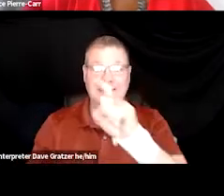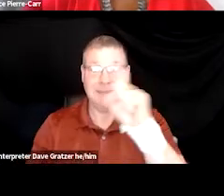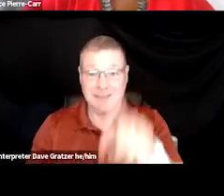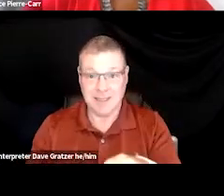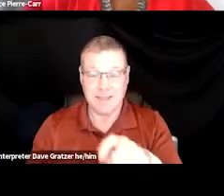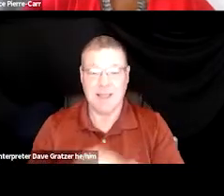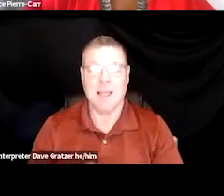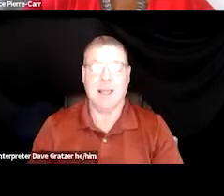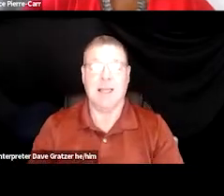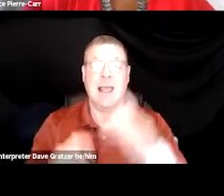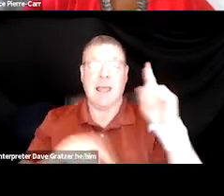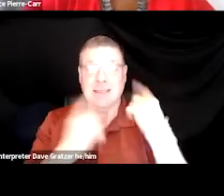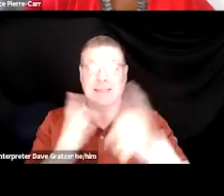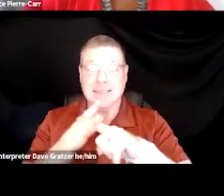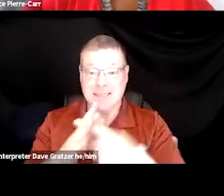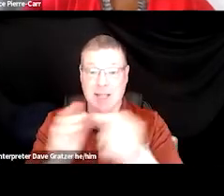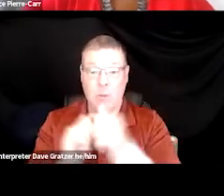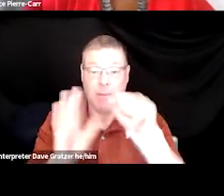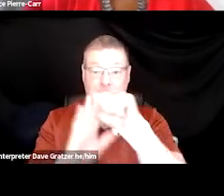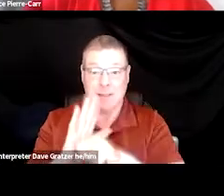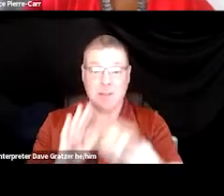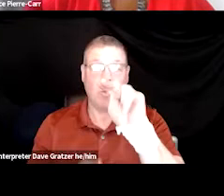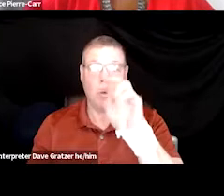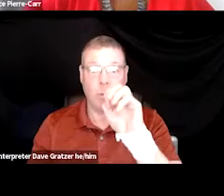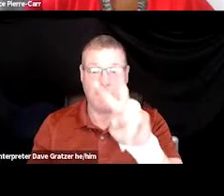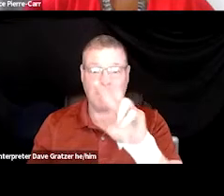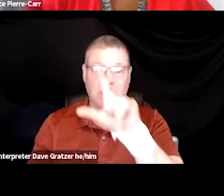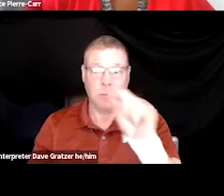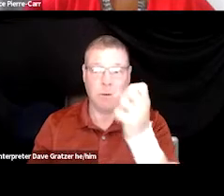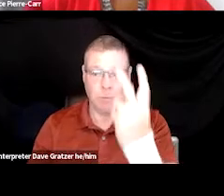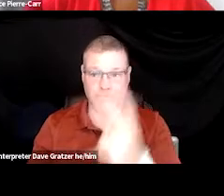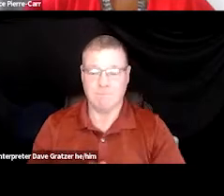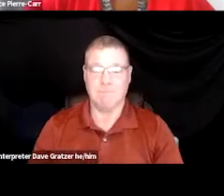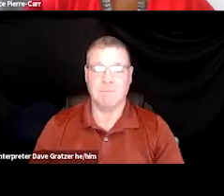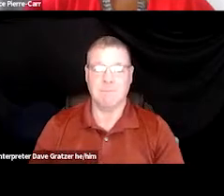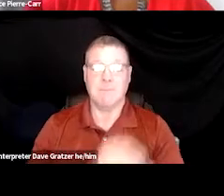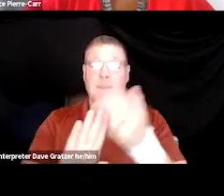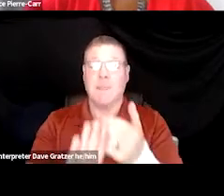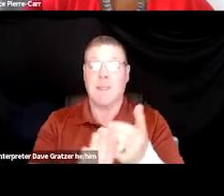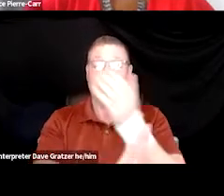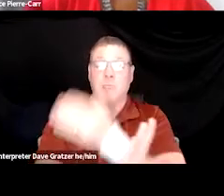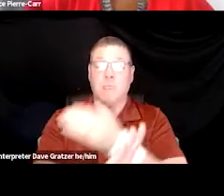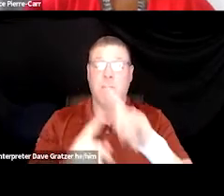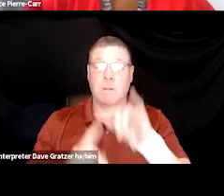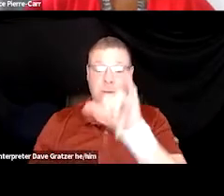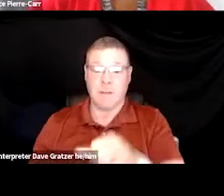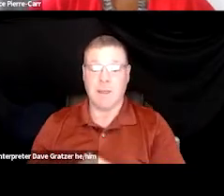since she started employment with the state in November of 2012. Prior to working for the state, Miss Pierre-Carr